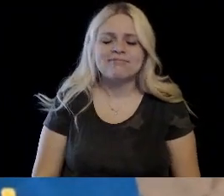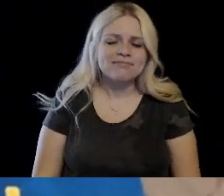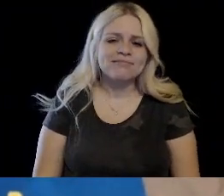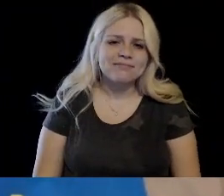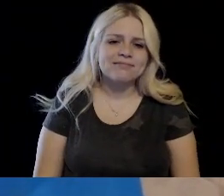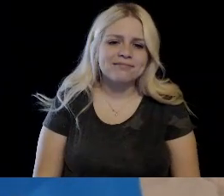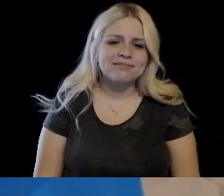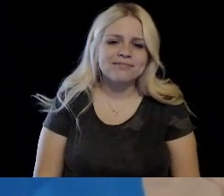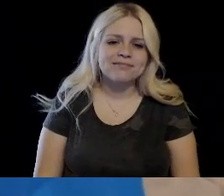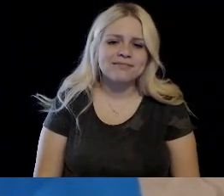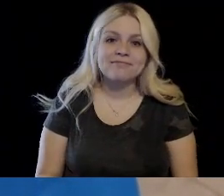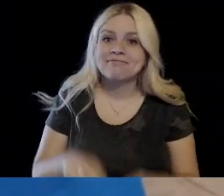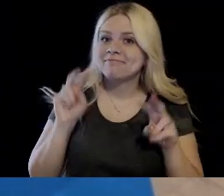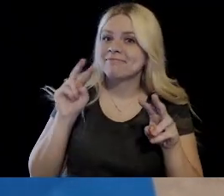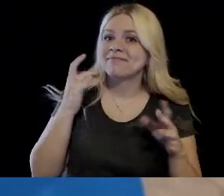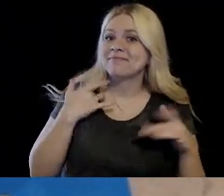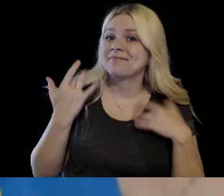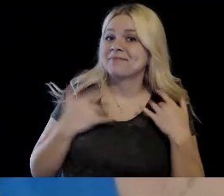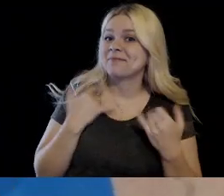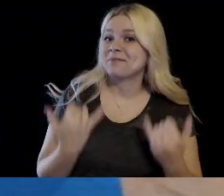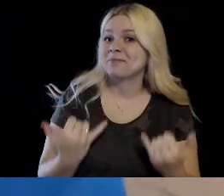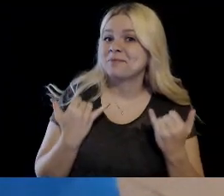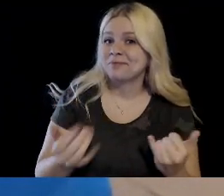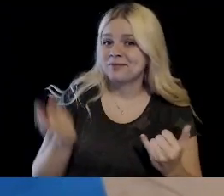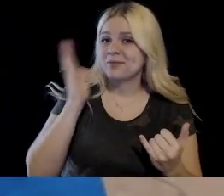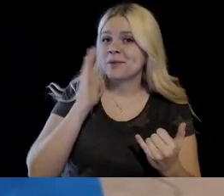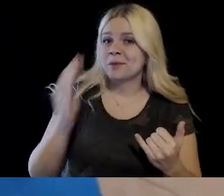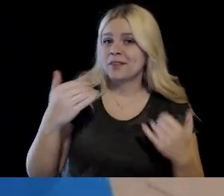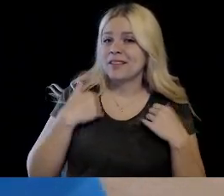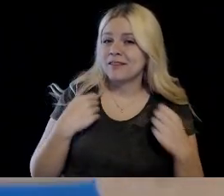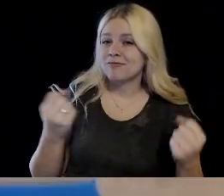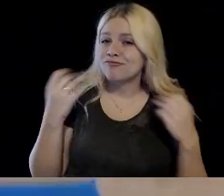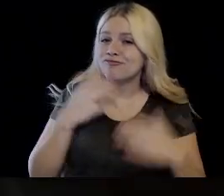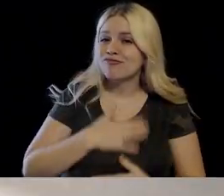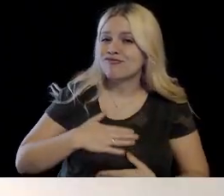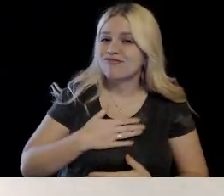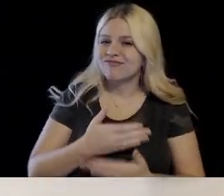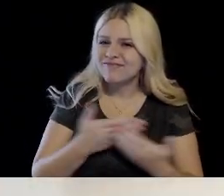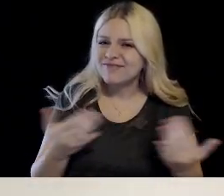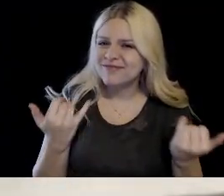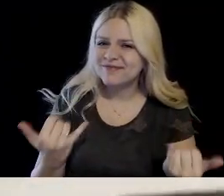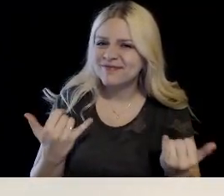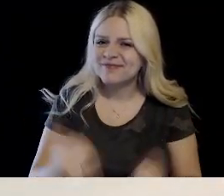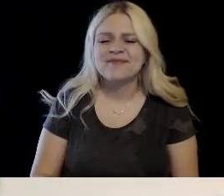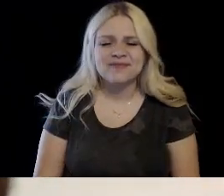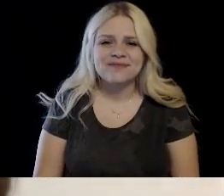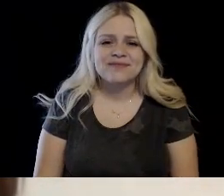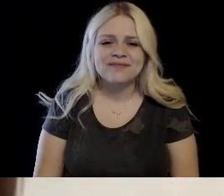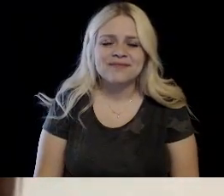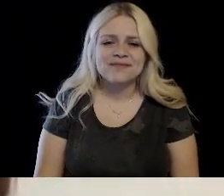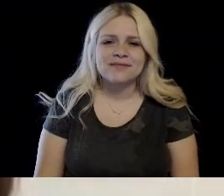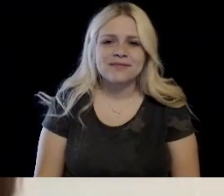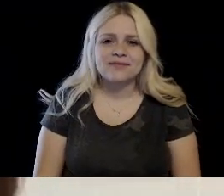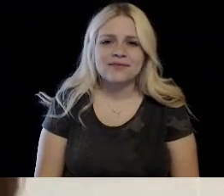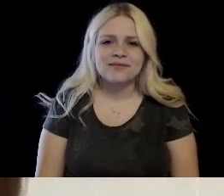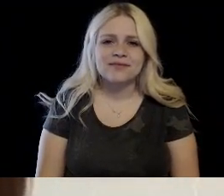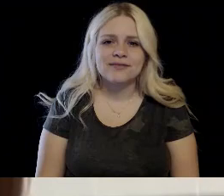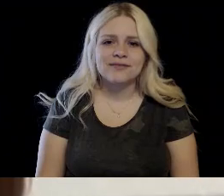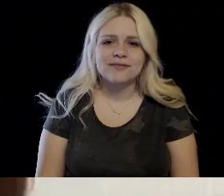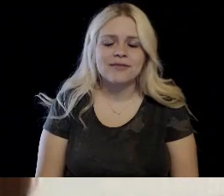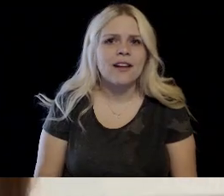in for a real treat today. Alright! Guys, thank you so... oh, look at this. I tried a new